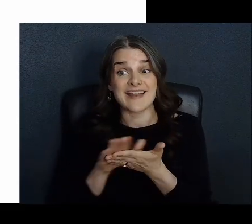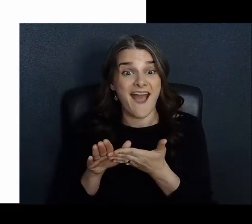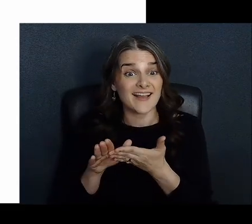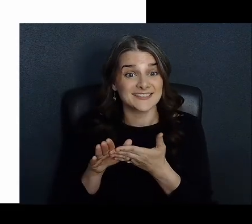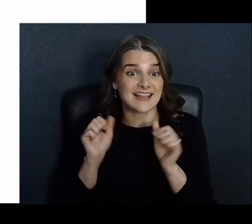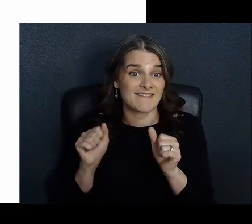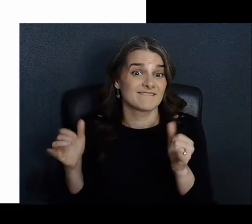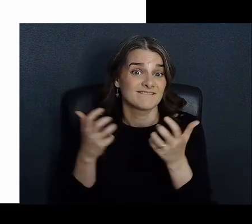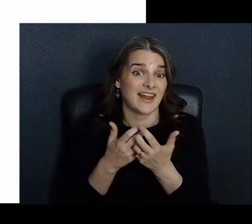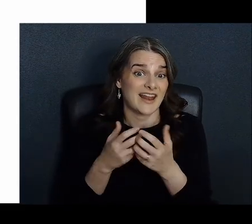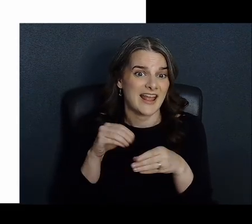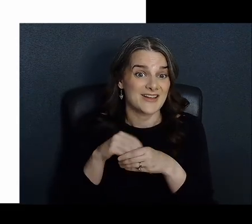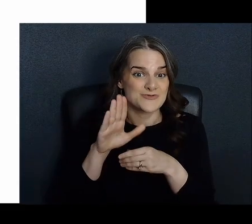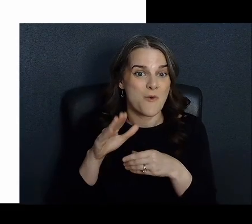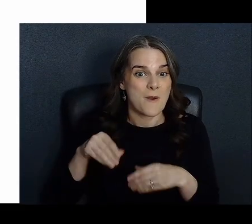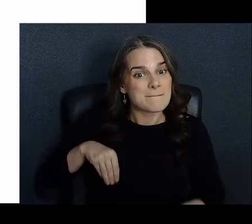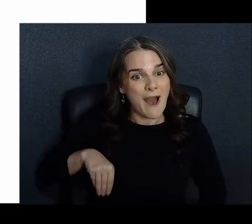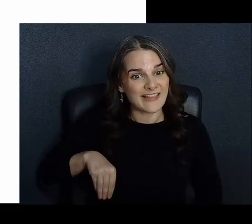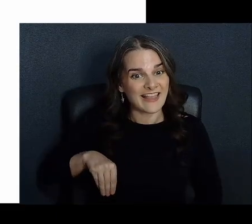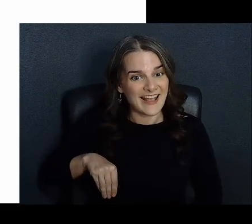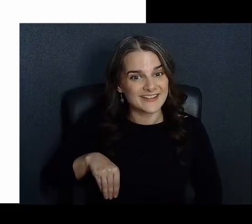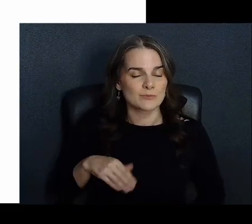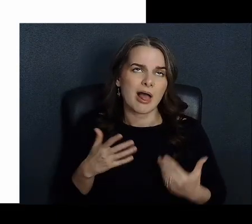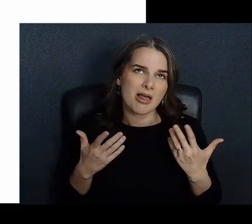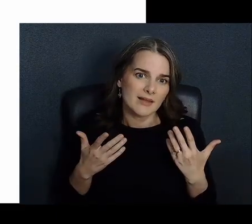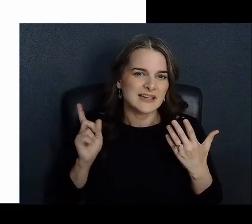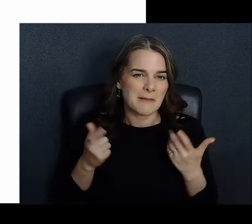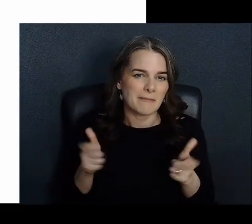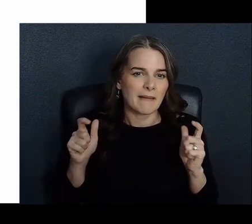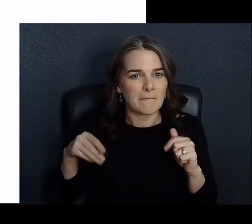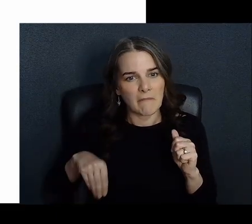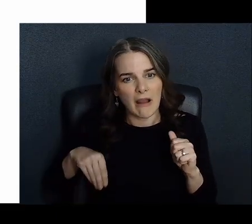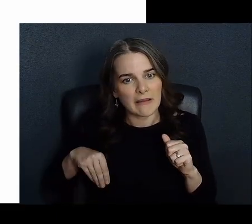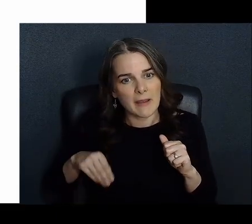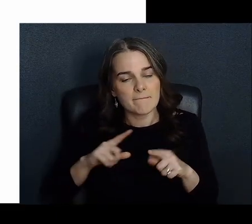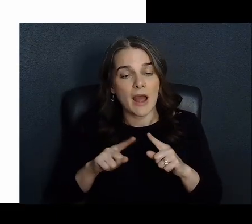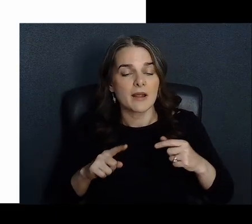Well, I guess you need a big pocket. But you can put it in your purse or your backpack. And that way when you get stuck at the doctor's office,